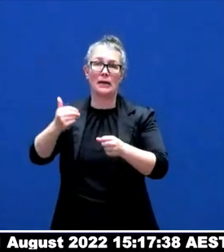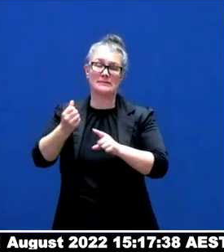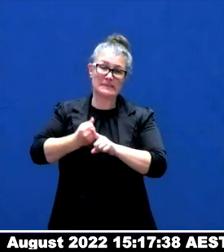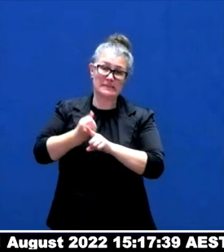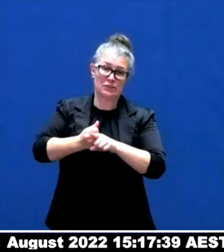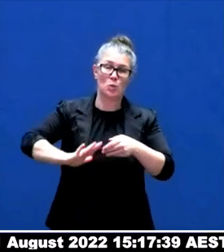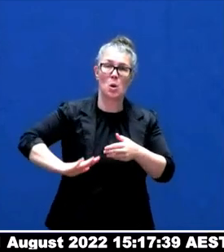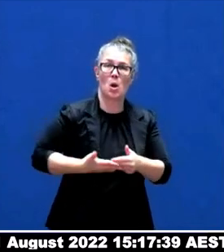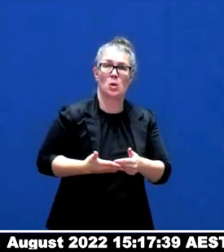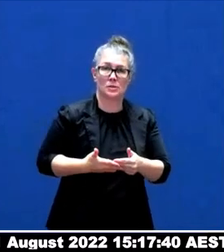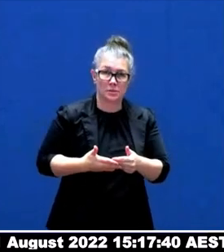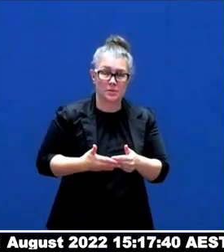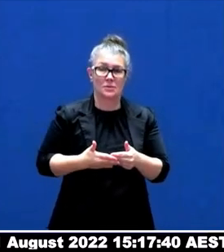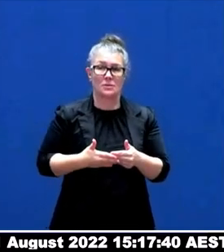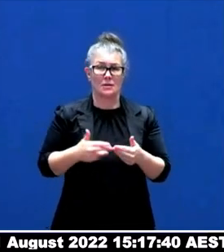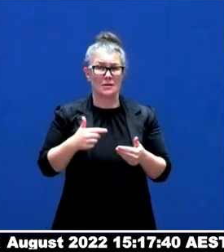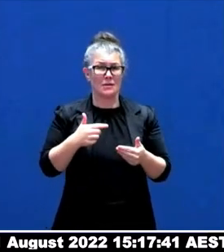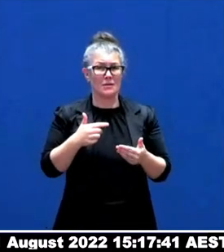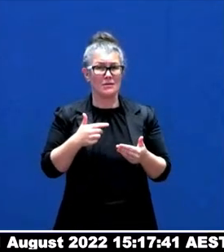And certainly they're all closed in New South Wales.